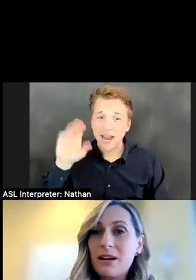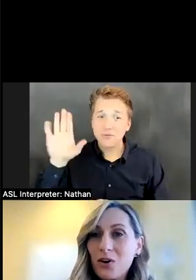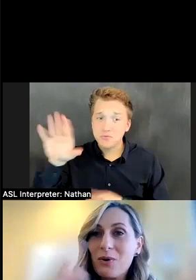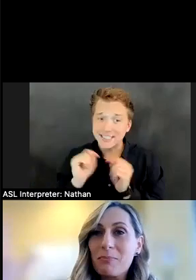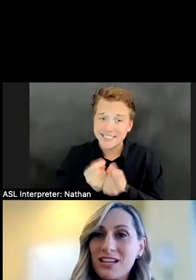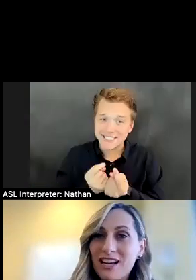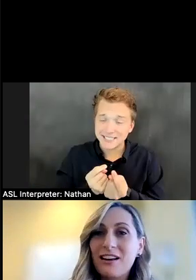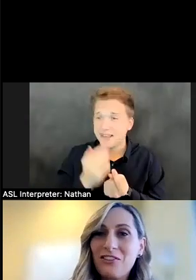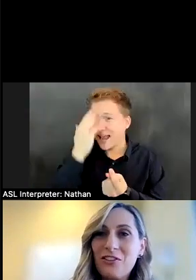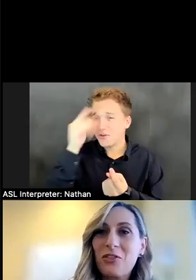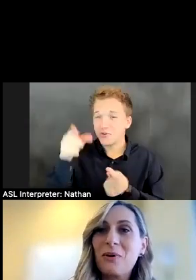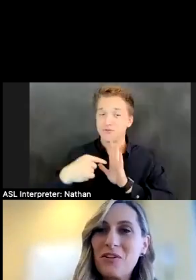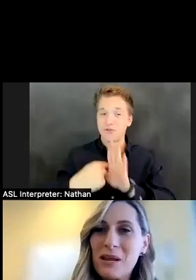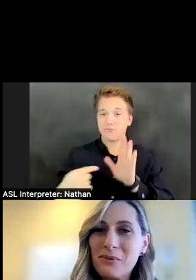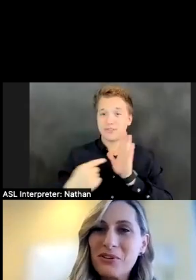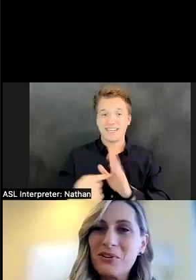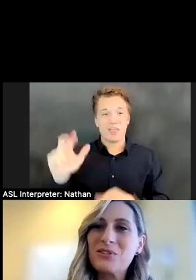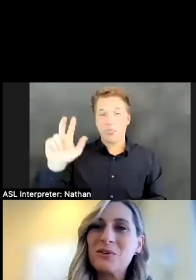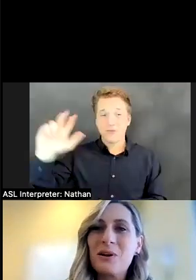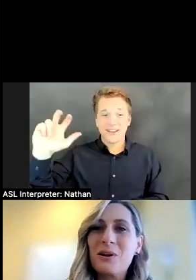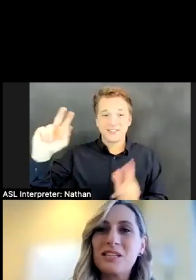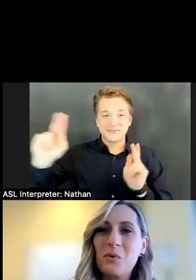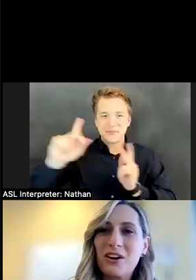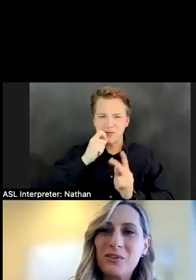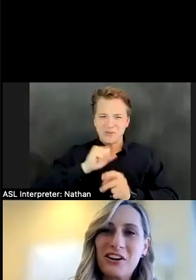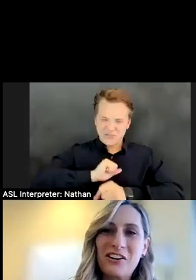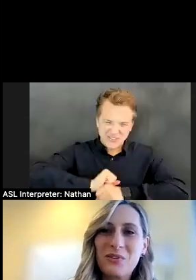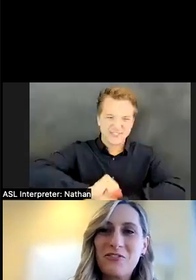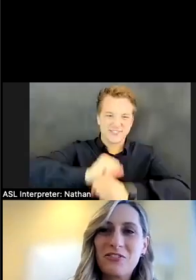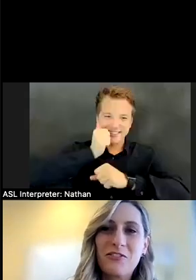I know you're representing the 300 people who do amazing work in Northern Arizona for